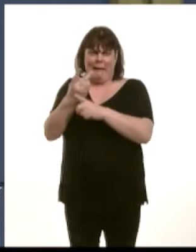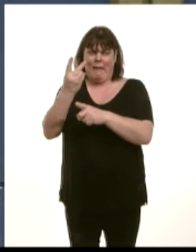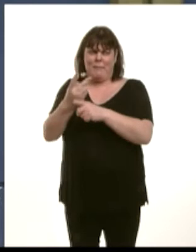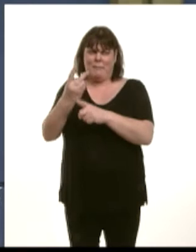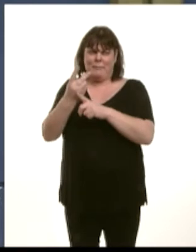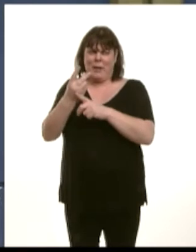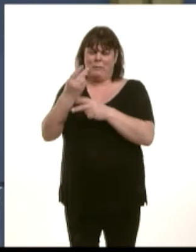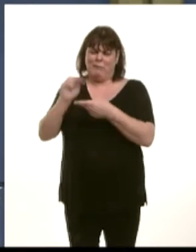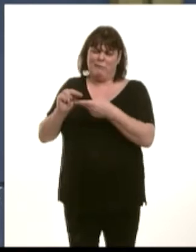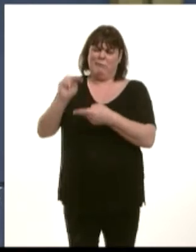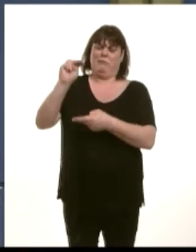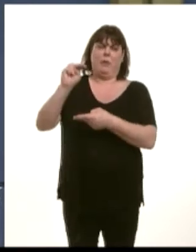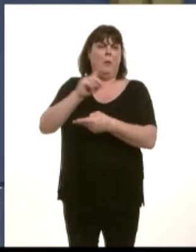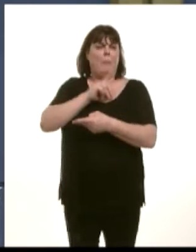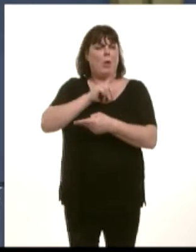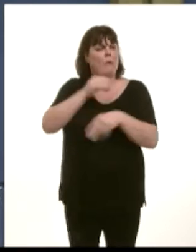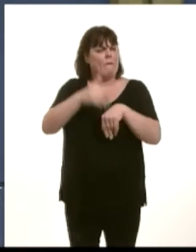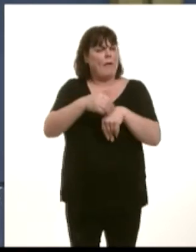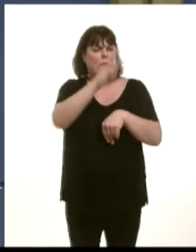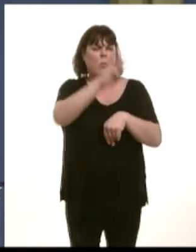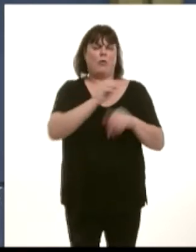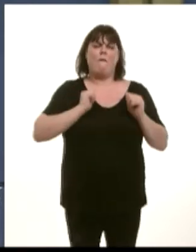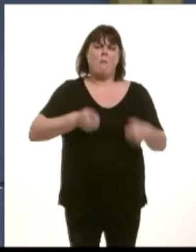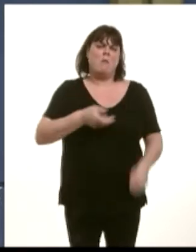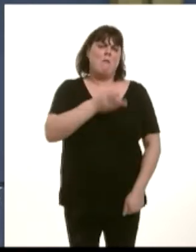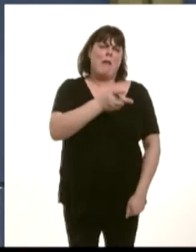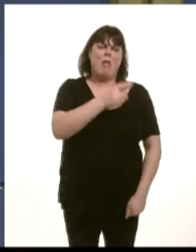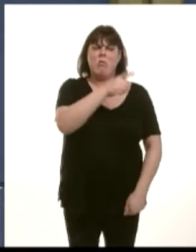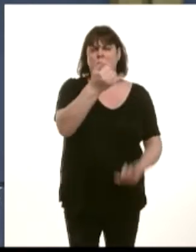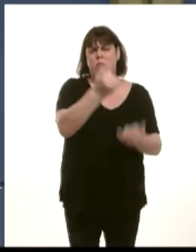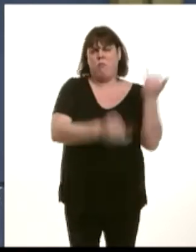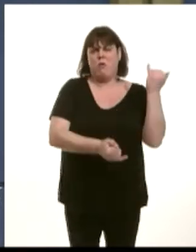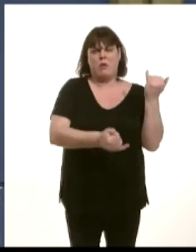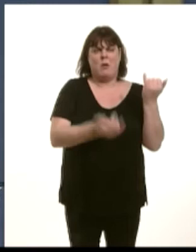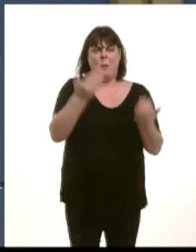Once again, Welsh farmers are in a position where they are worse off than their competitors,